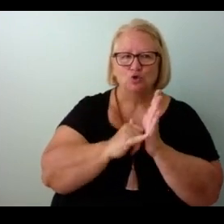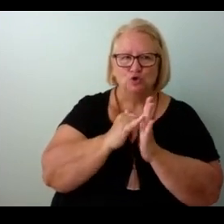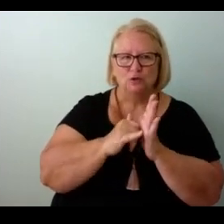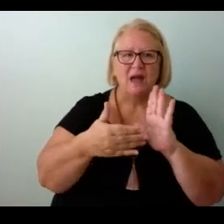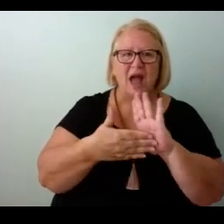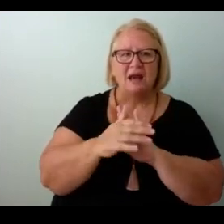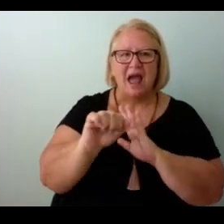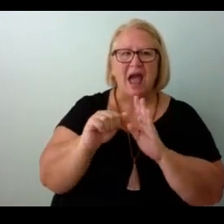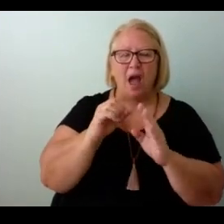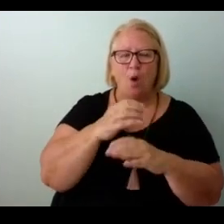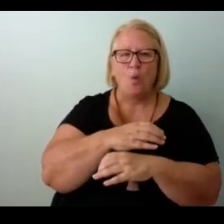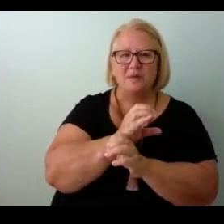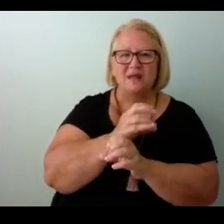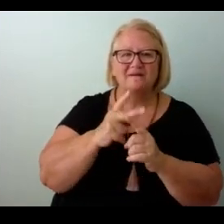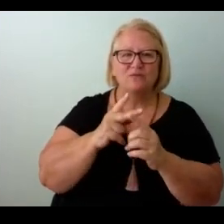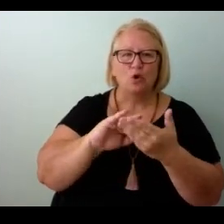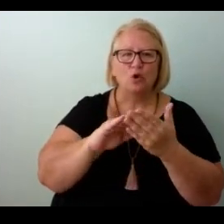for community workers play list.